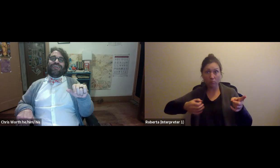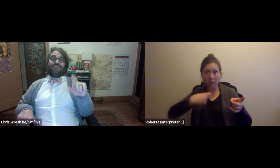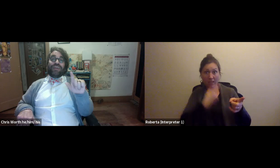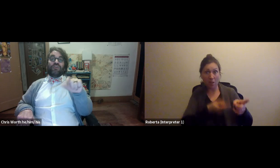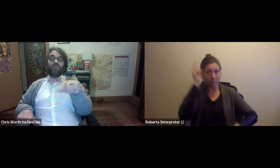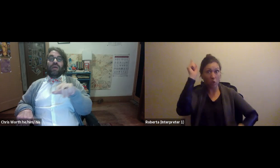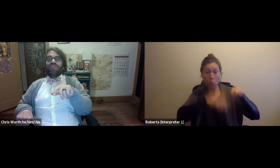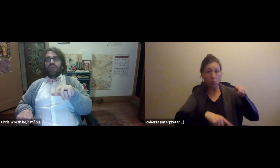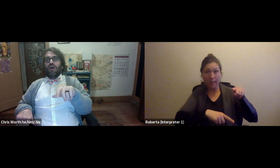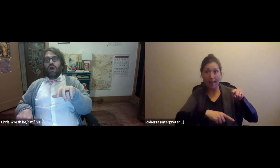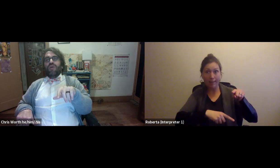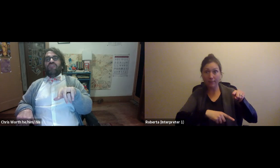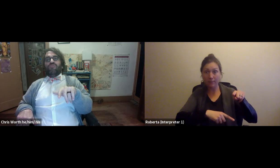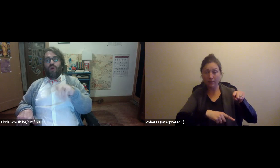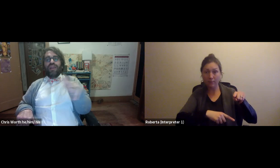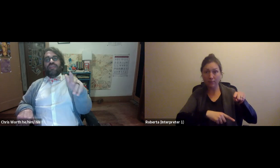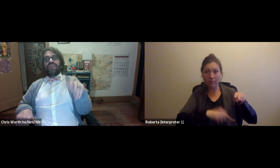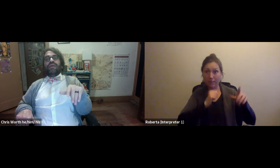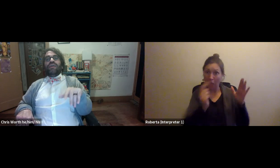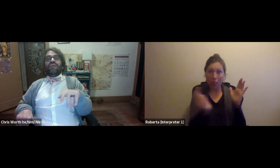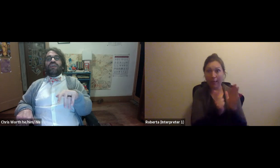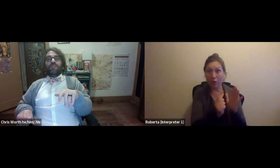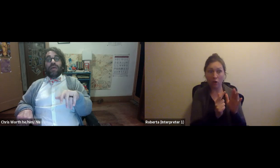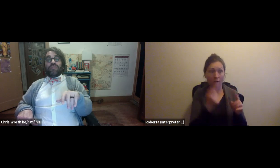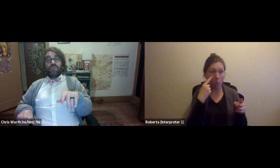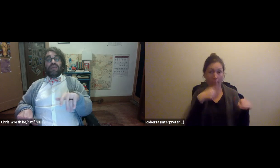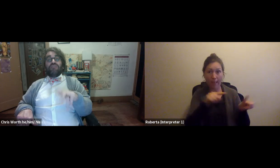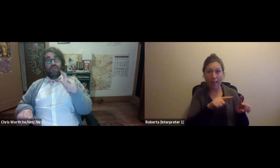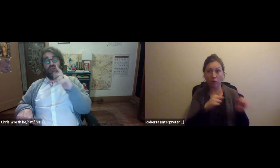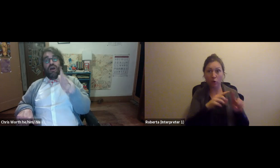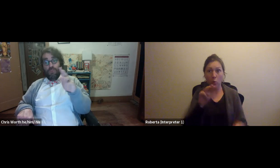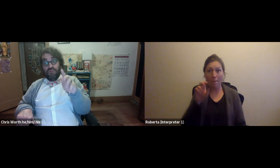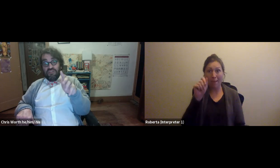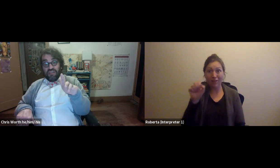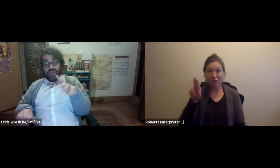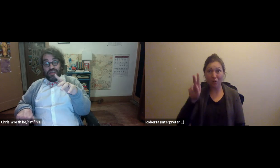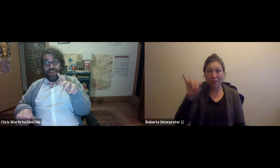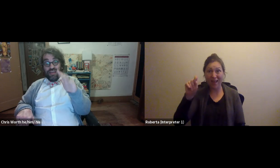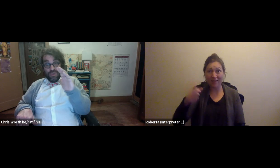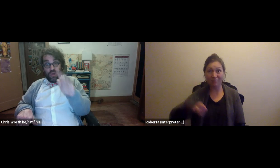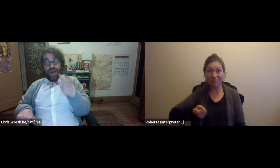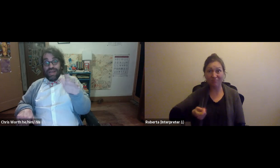right. So you might think, "Oh he just wanted to say masturbation." No, no, I didn't.